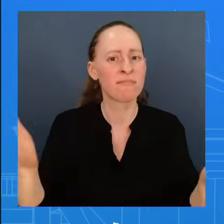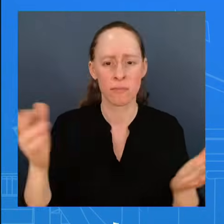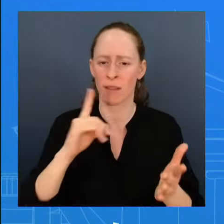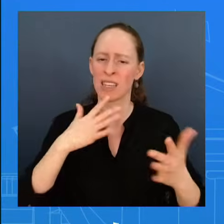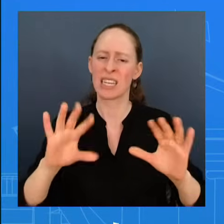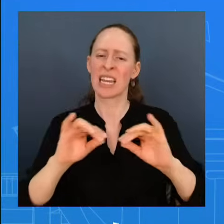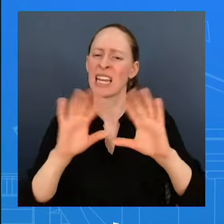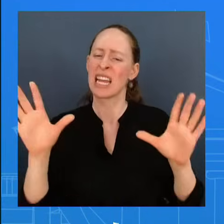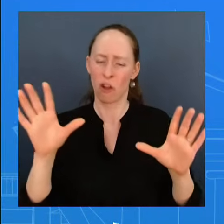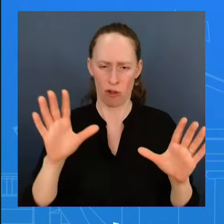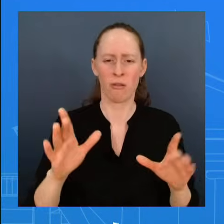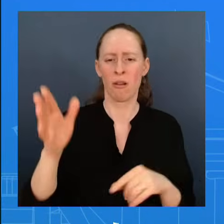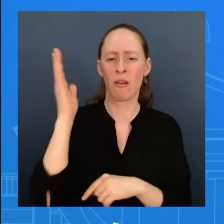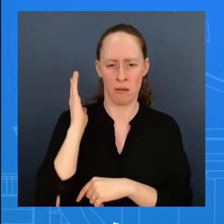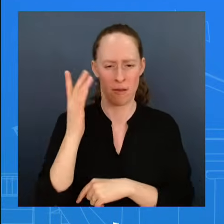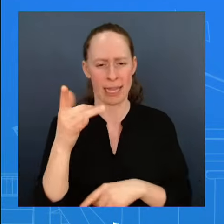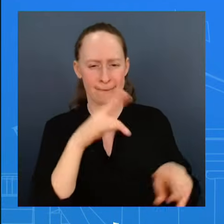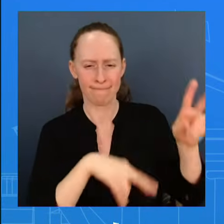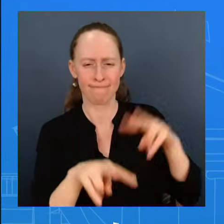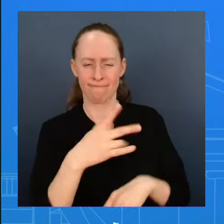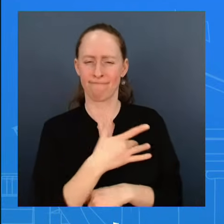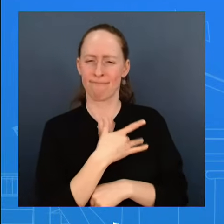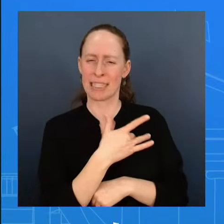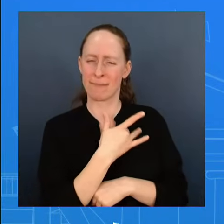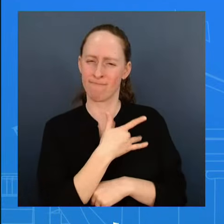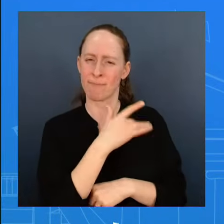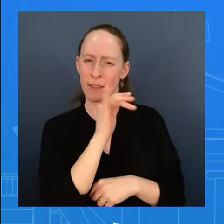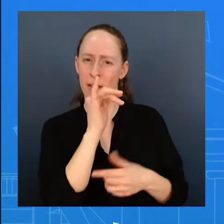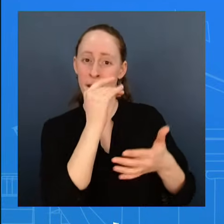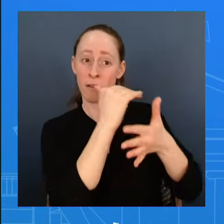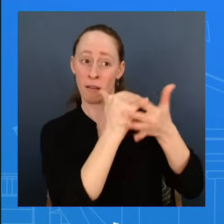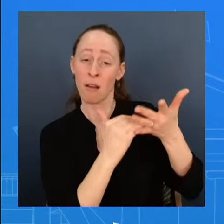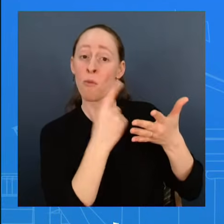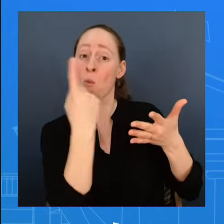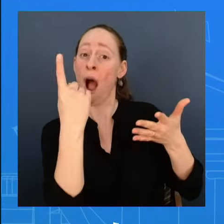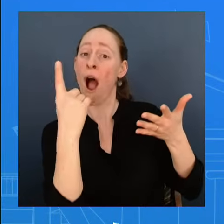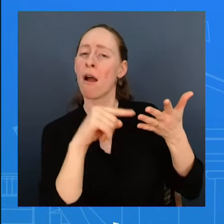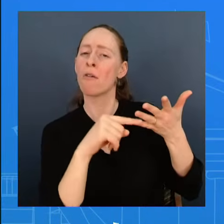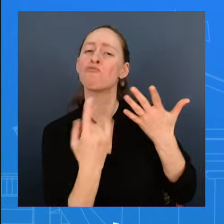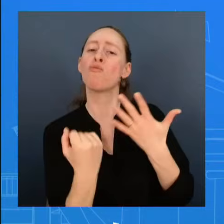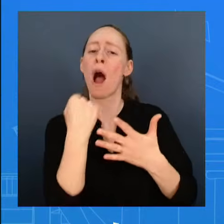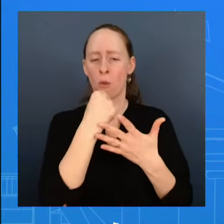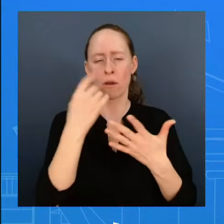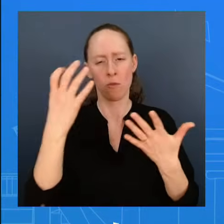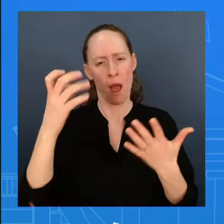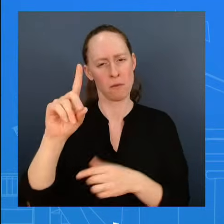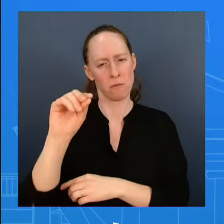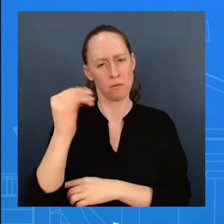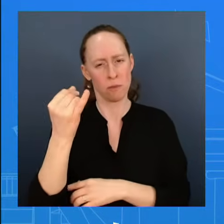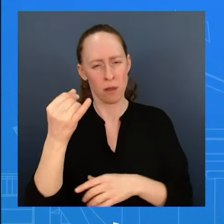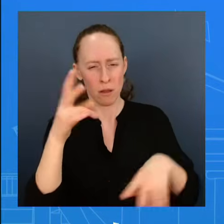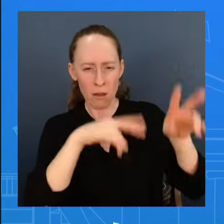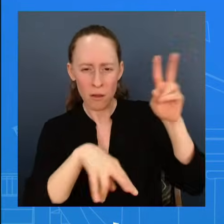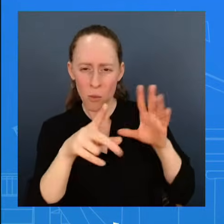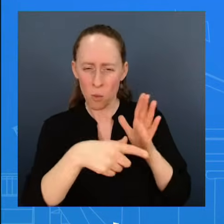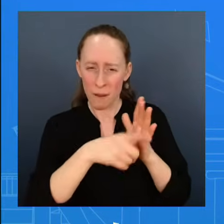to ask Department of Justice and HHS to review this. And that review continues, and so don't want to get ahead of what DOJ is --